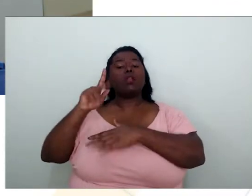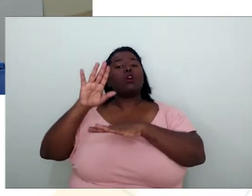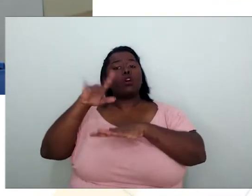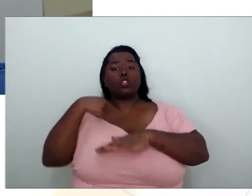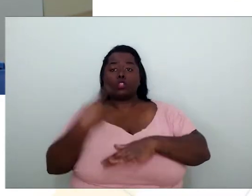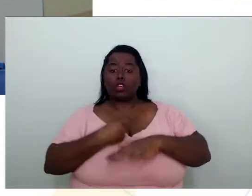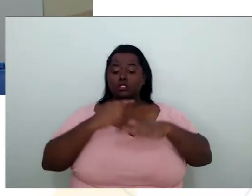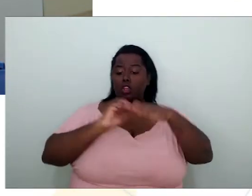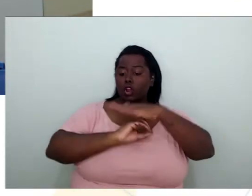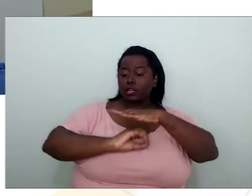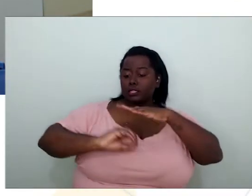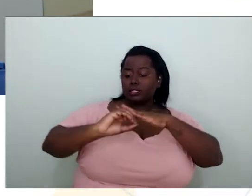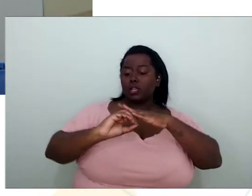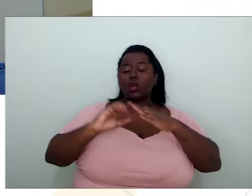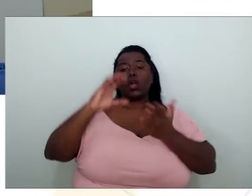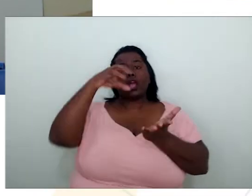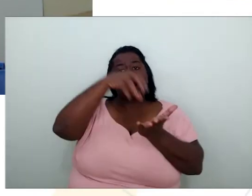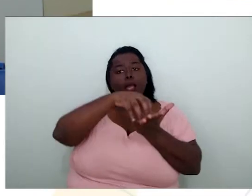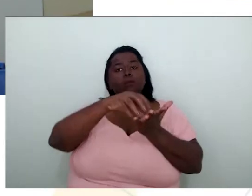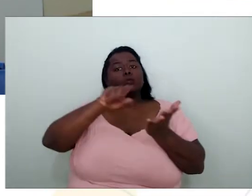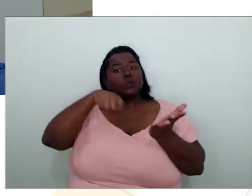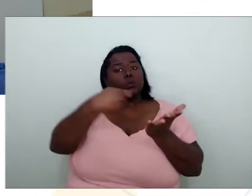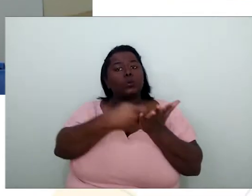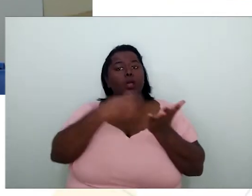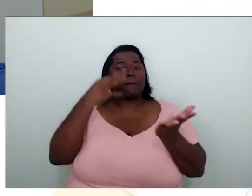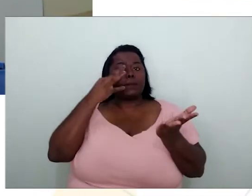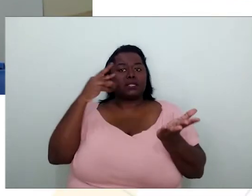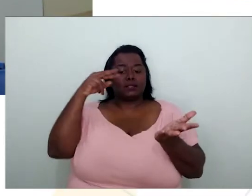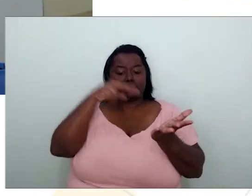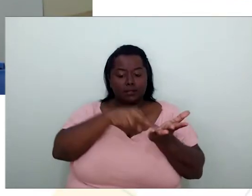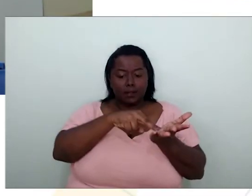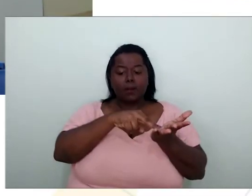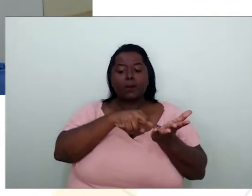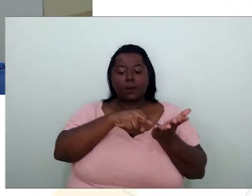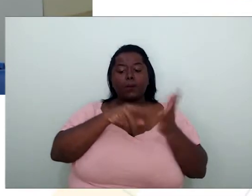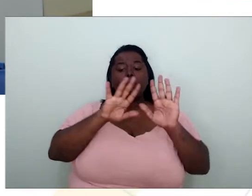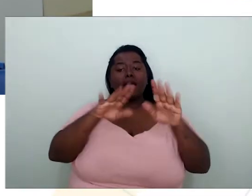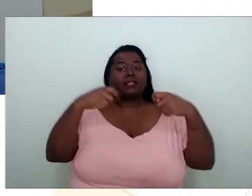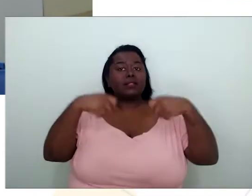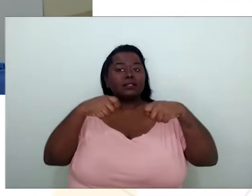face-to-face campus based organization it had to have a flexible learning a